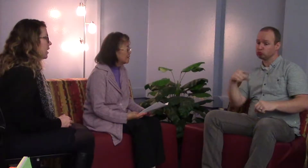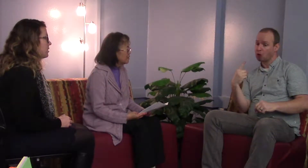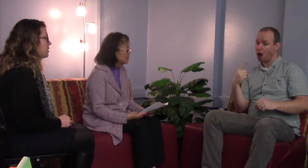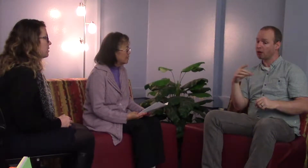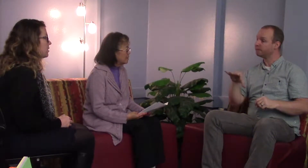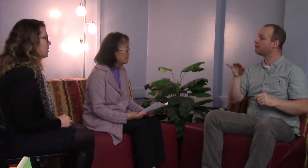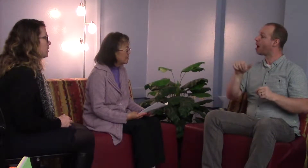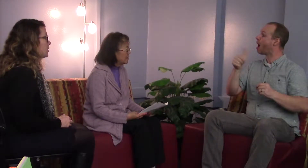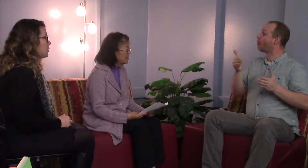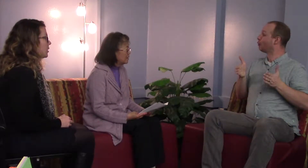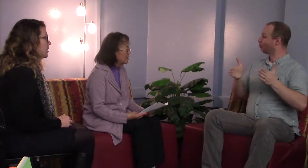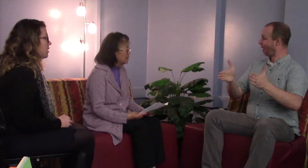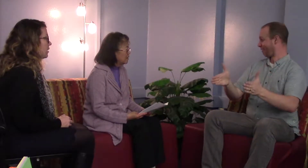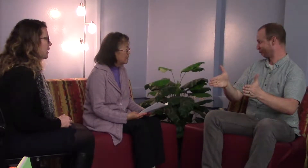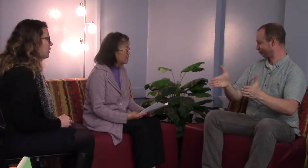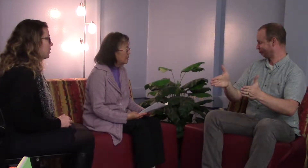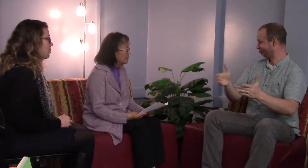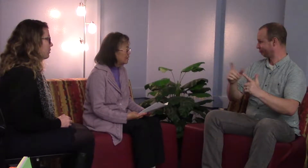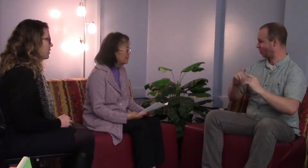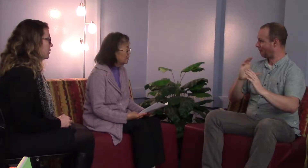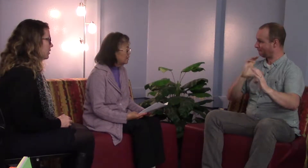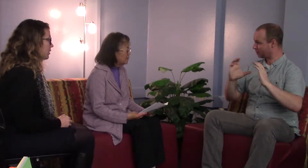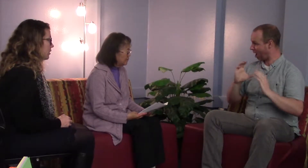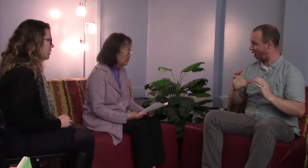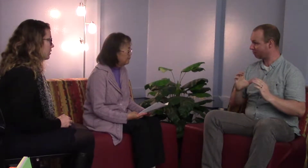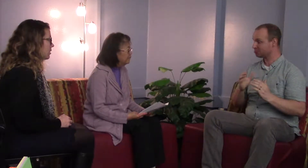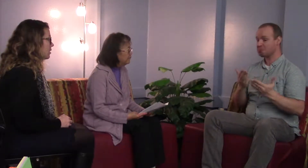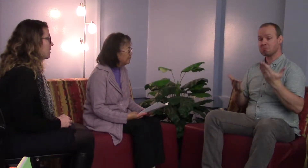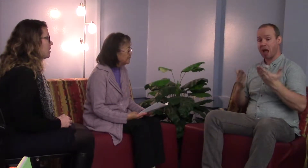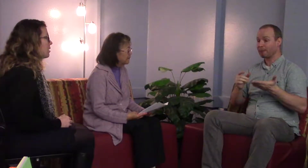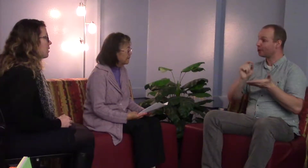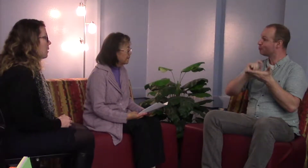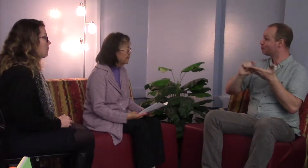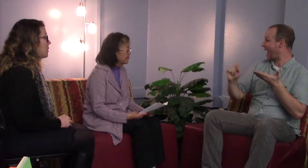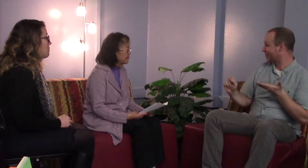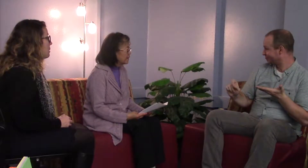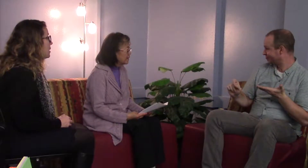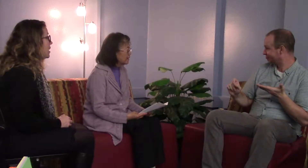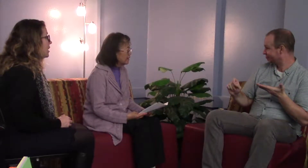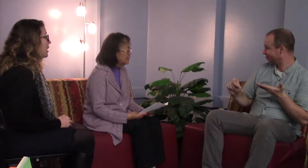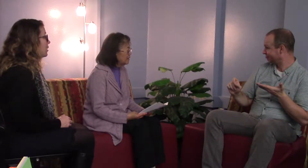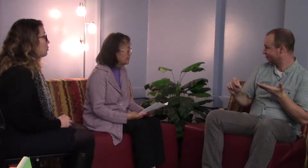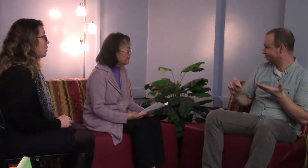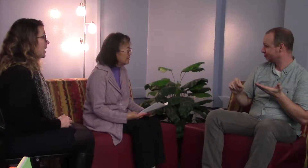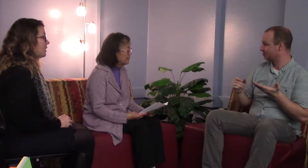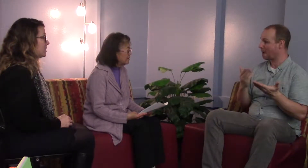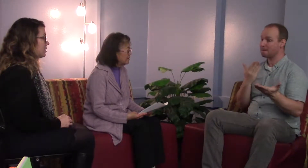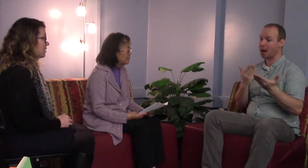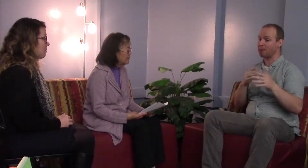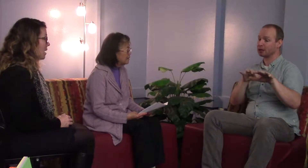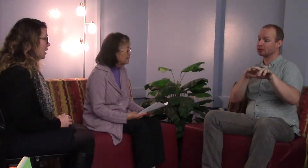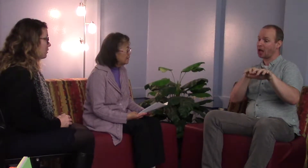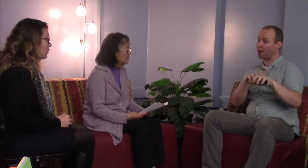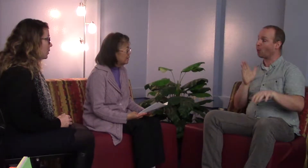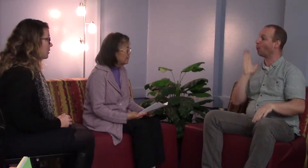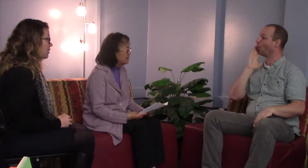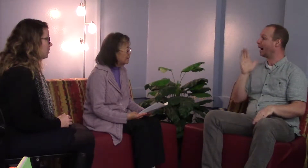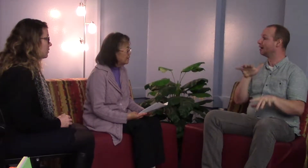Yes, the student cannot hear the professor, but maybe they can write back and forth,